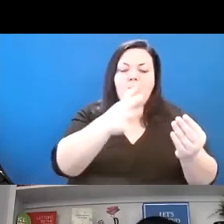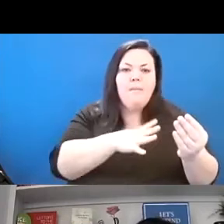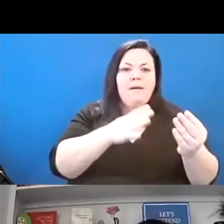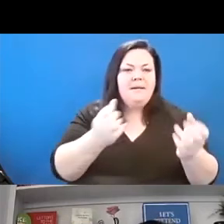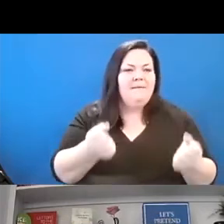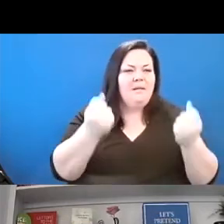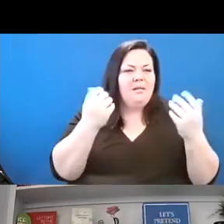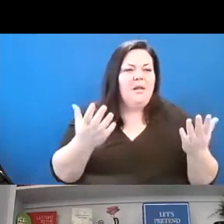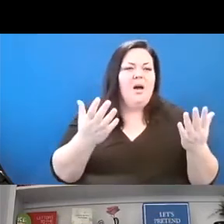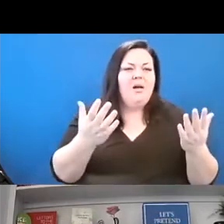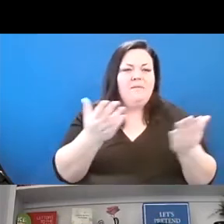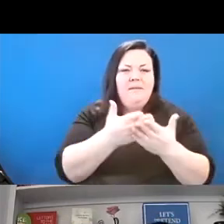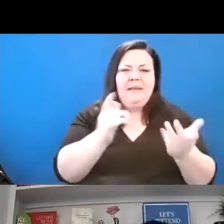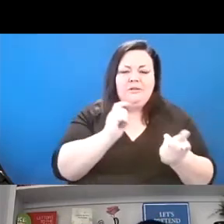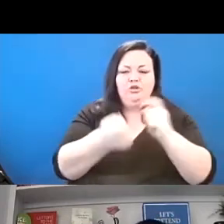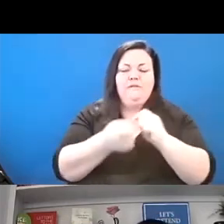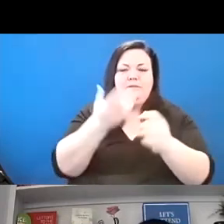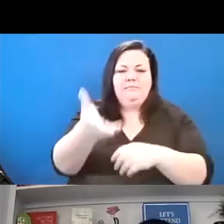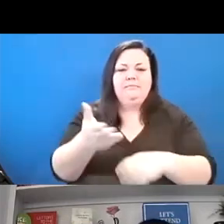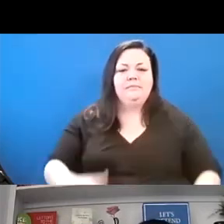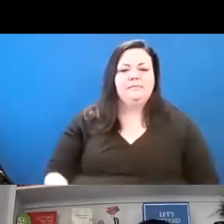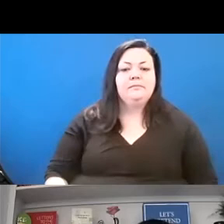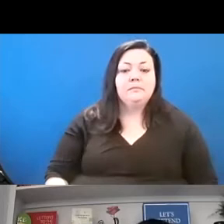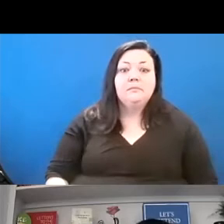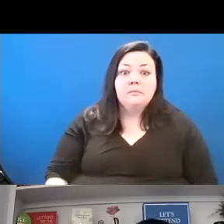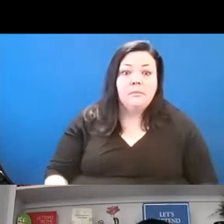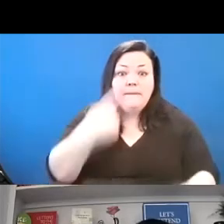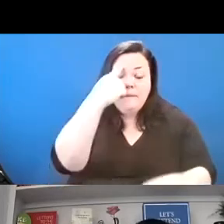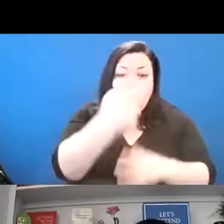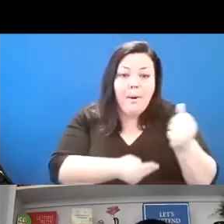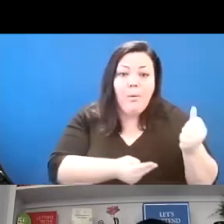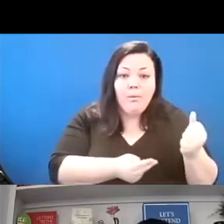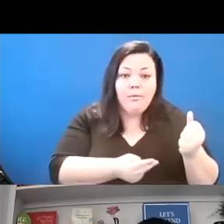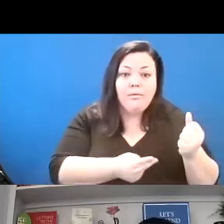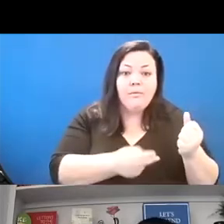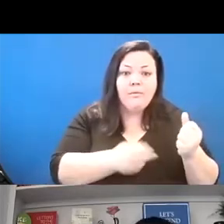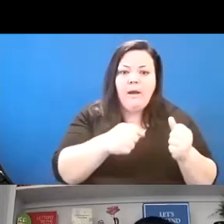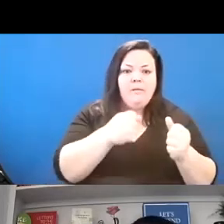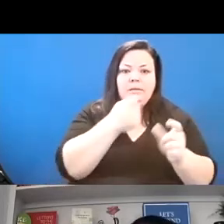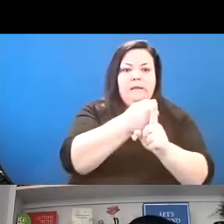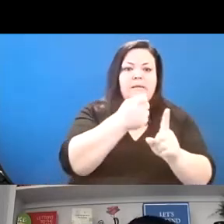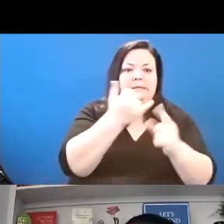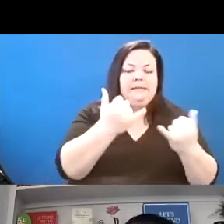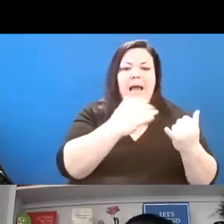shifted onto her onto both of them right like suddenly christ has become down damning where she